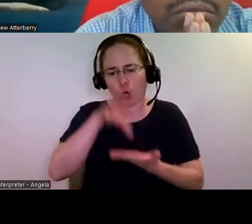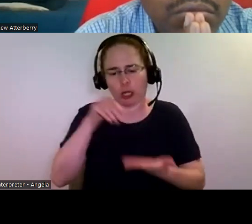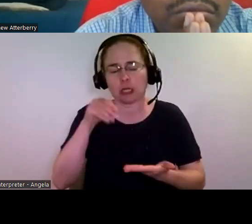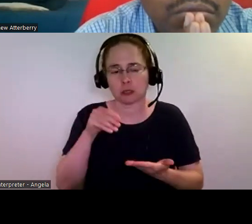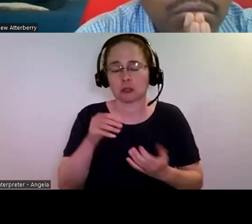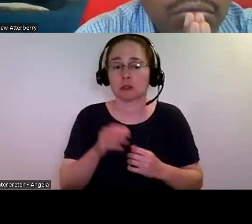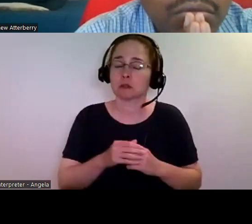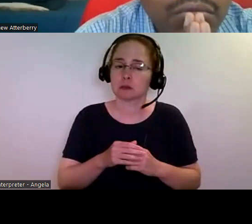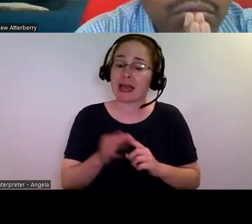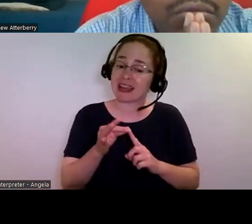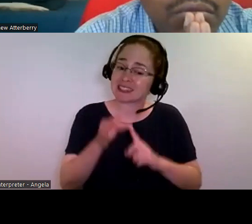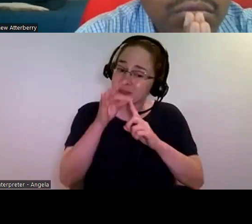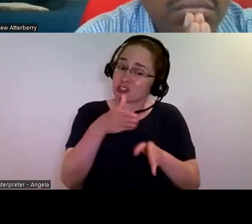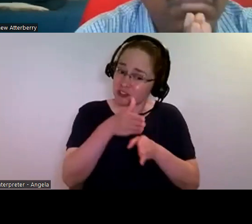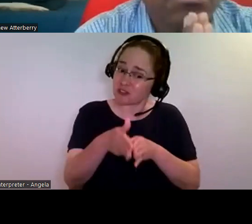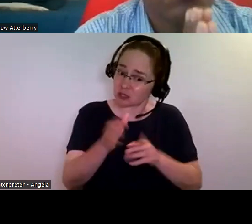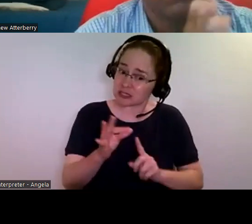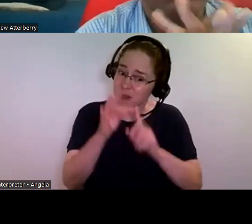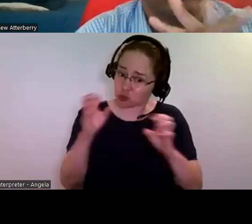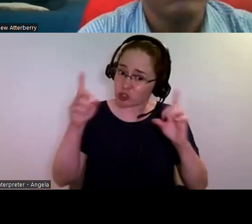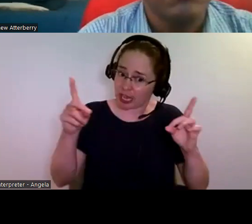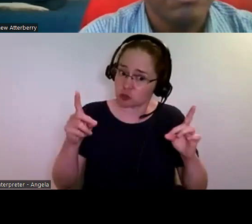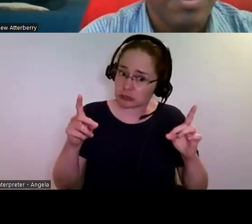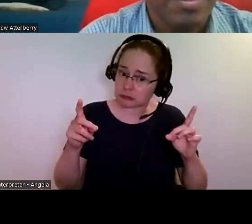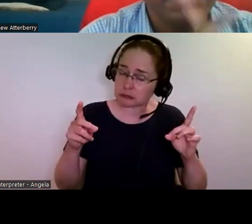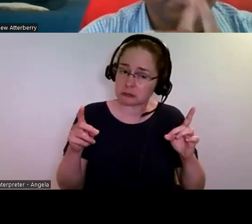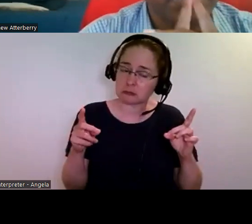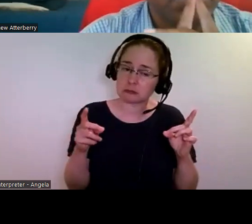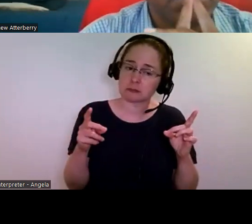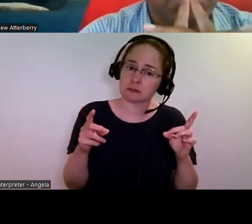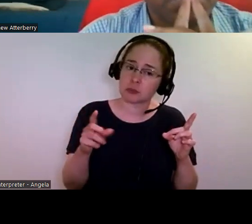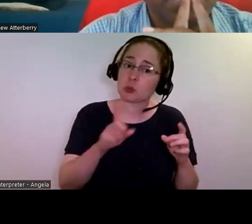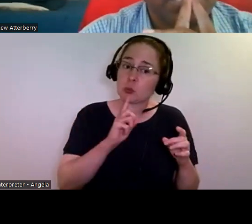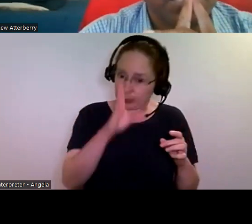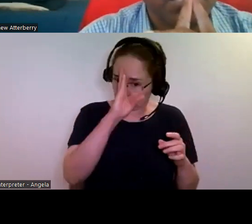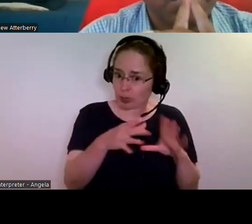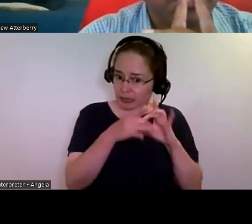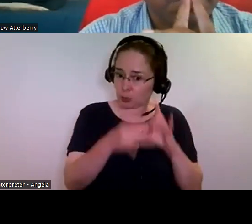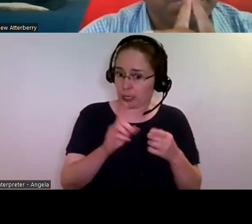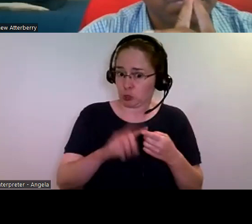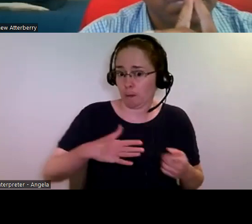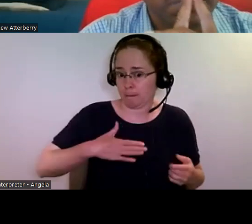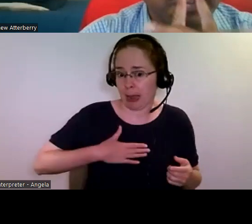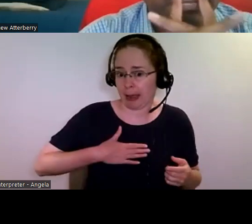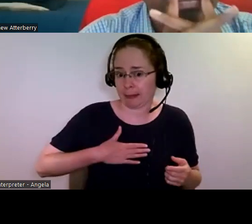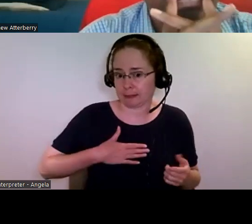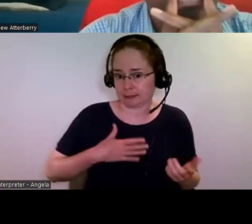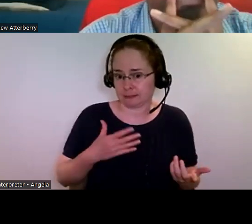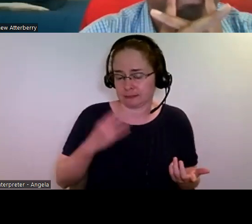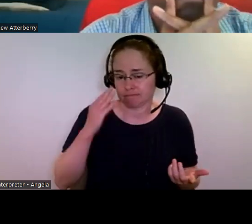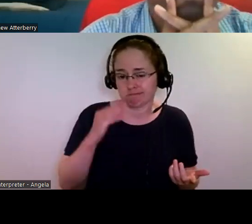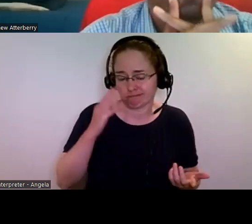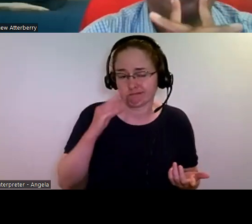in the field of special education that is really directly related to you know my I think personal